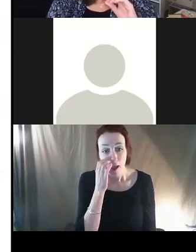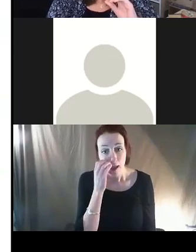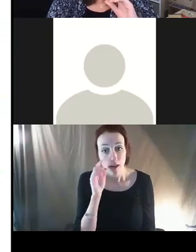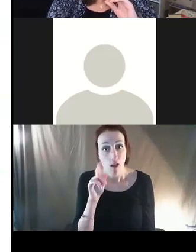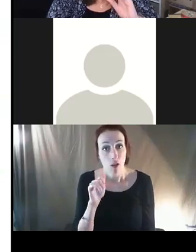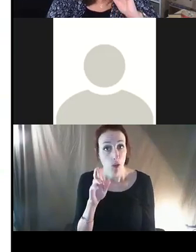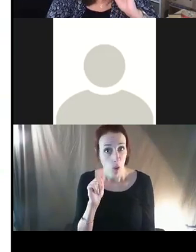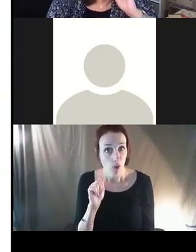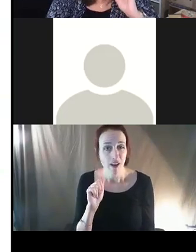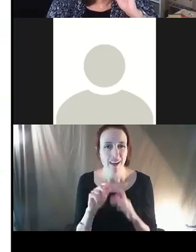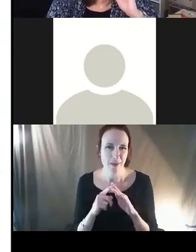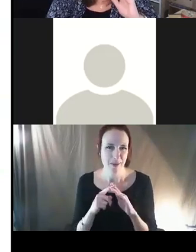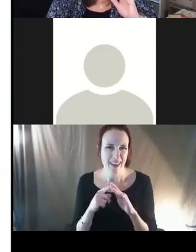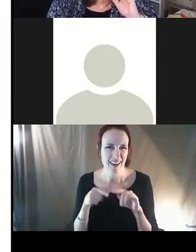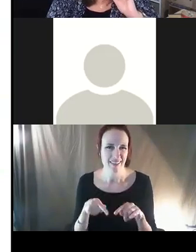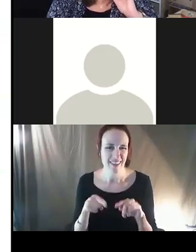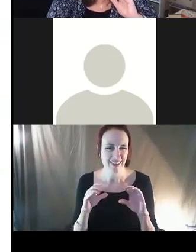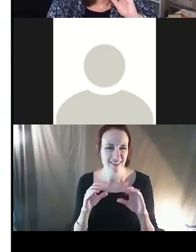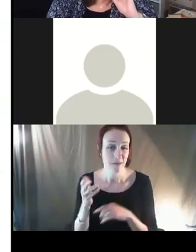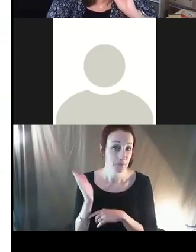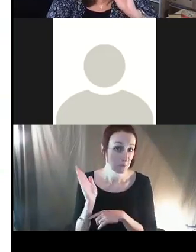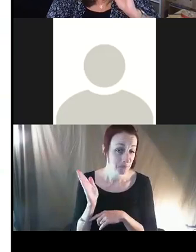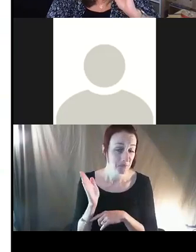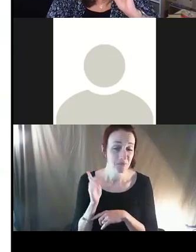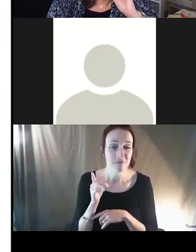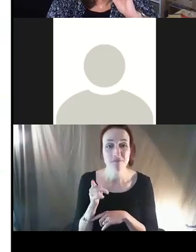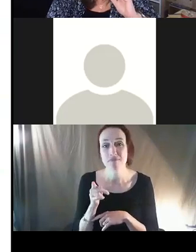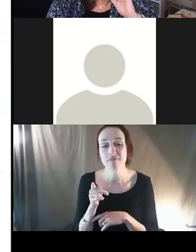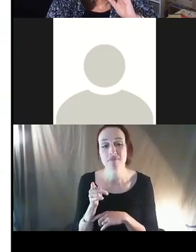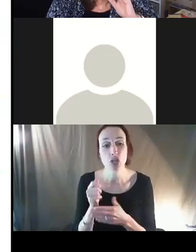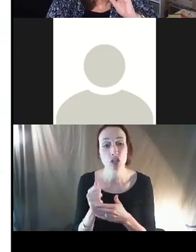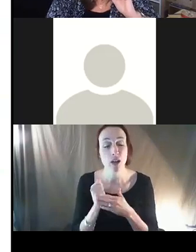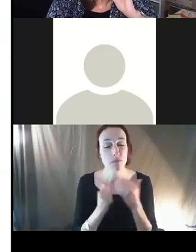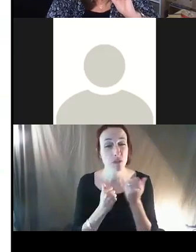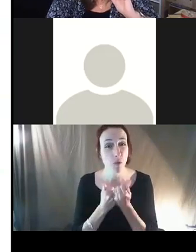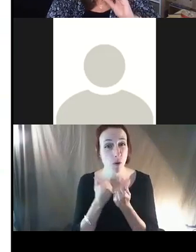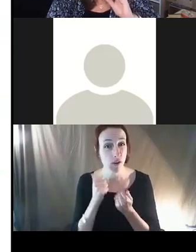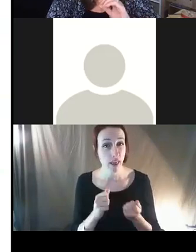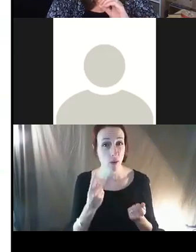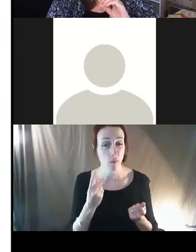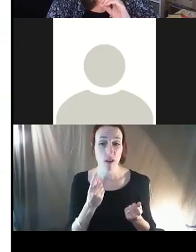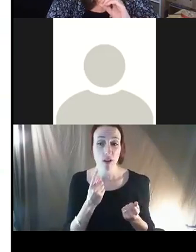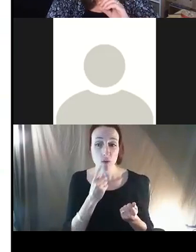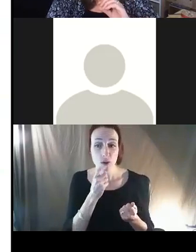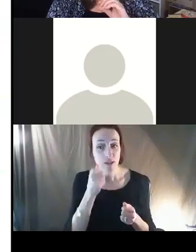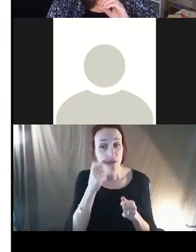session helped support anybody that might not remember how to do something in the